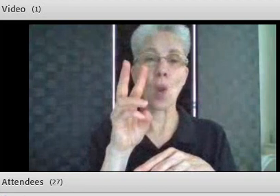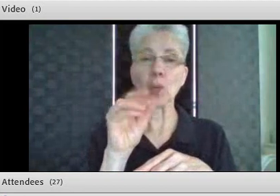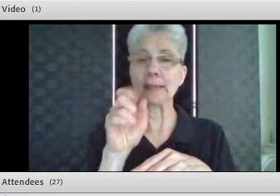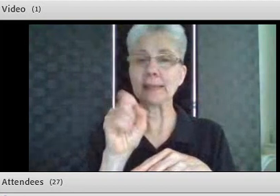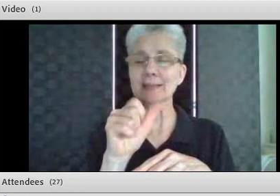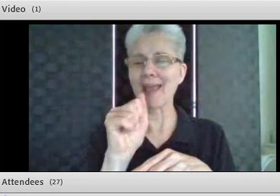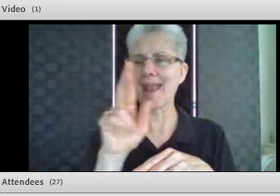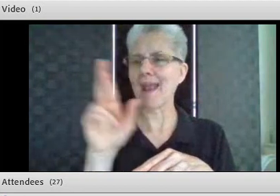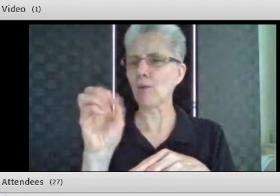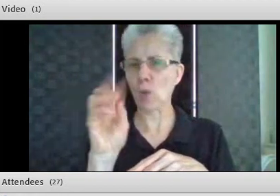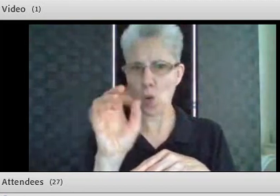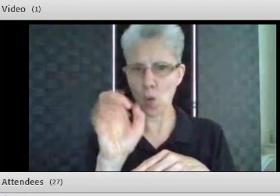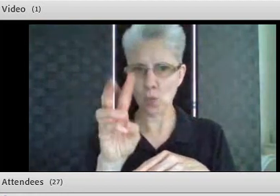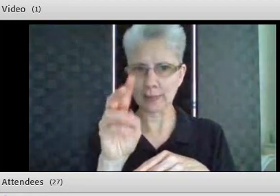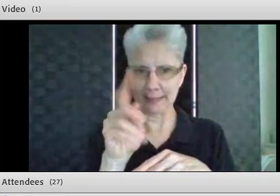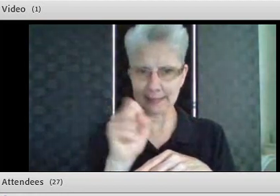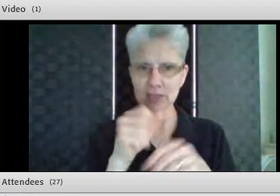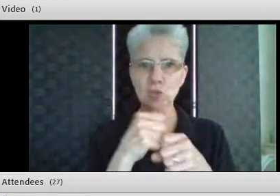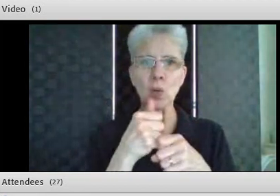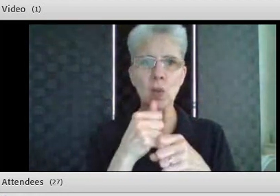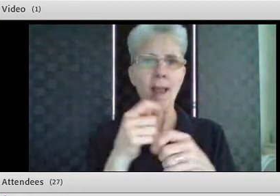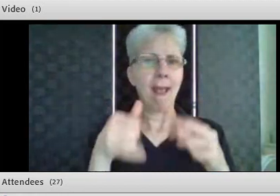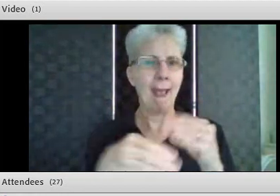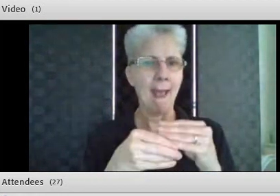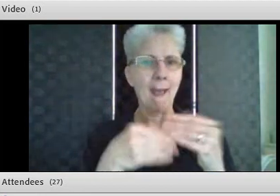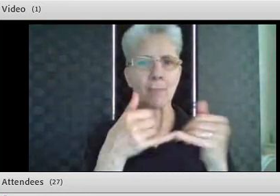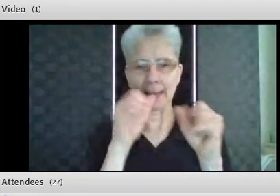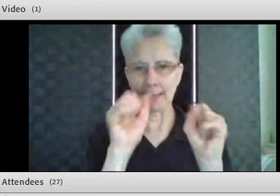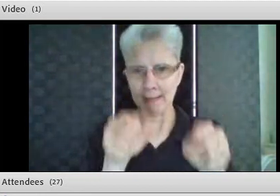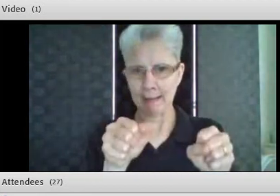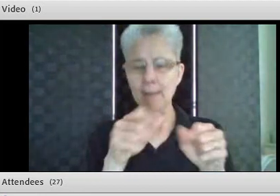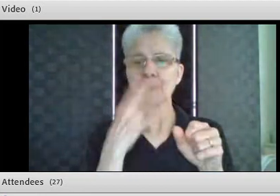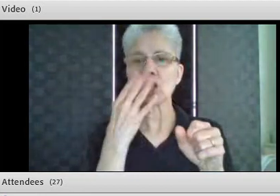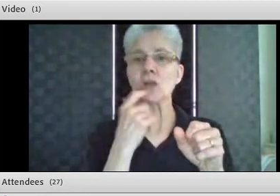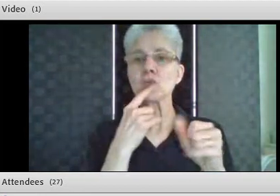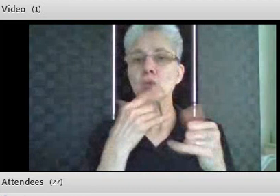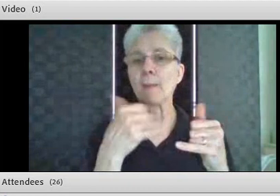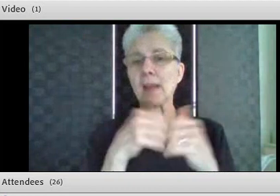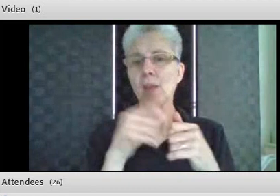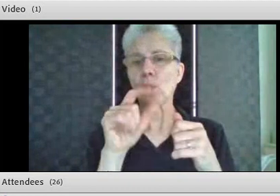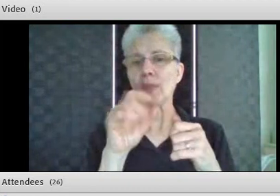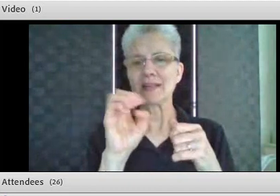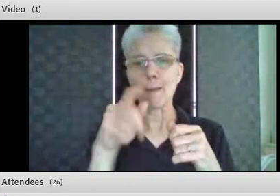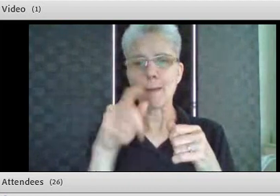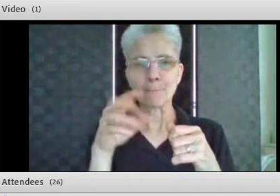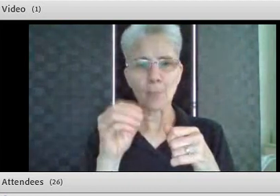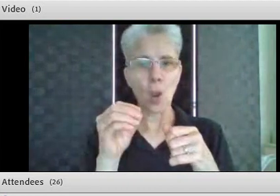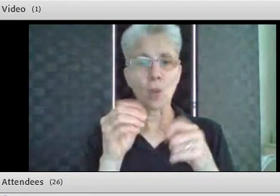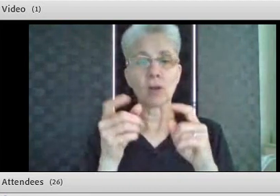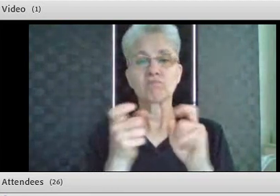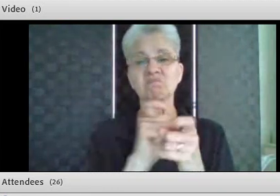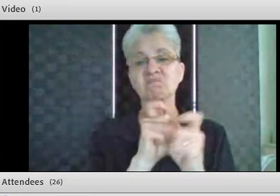and get into it a little bit more, so you can use your computer keys. You can press the arrow keys to move, enter,